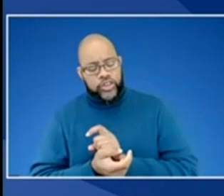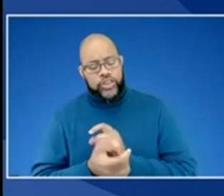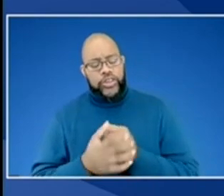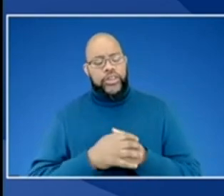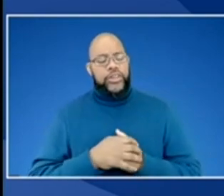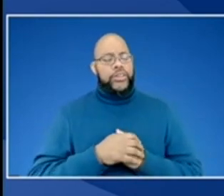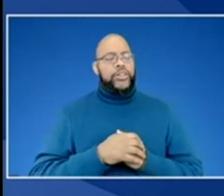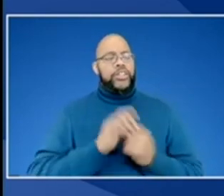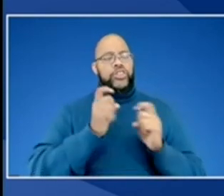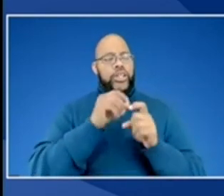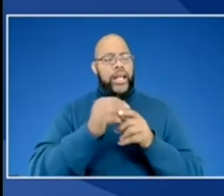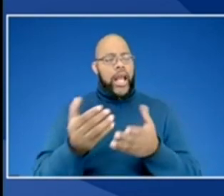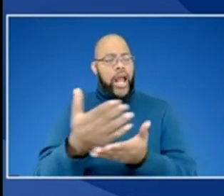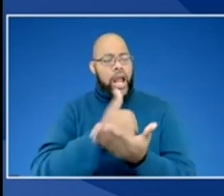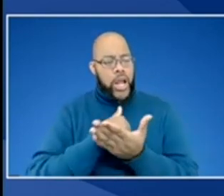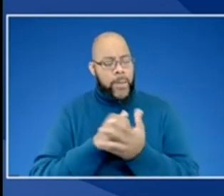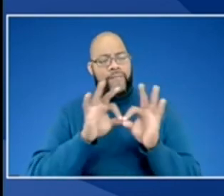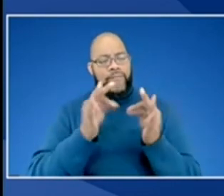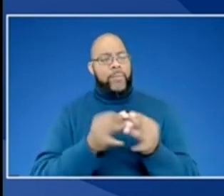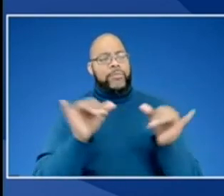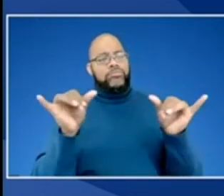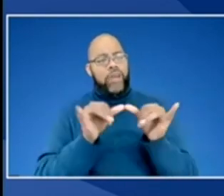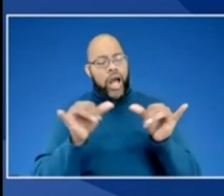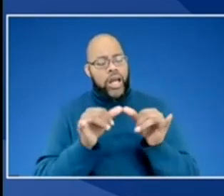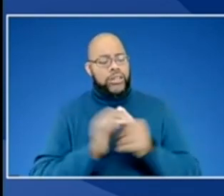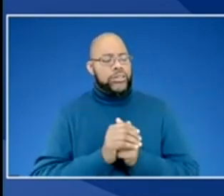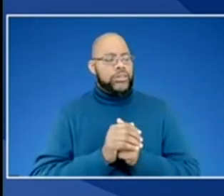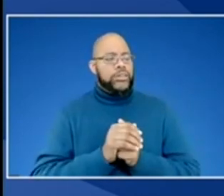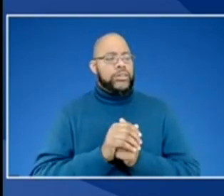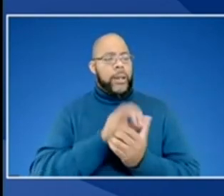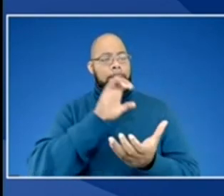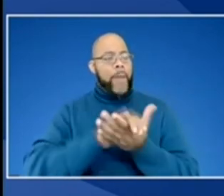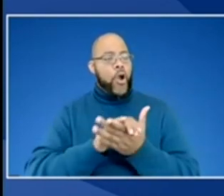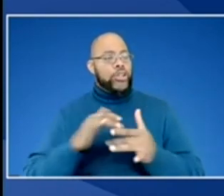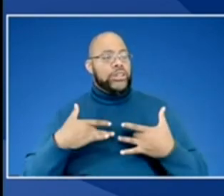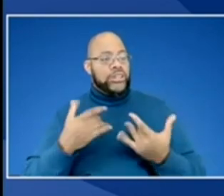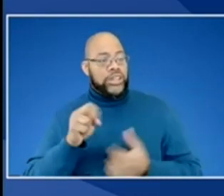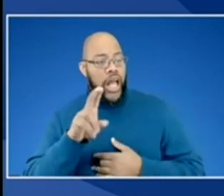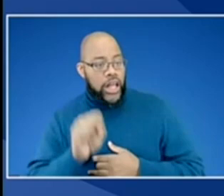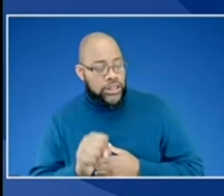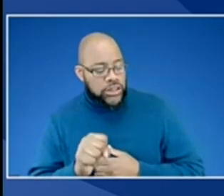in income, family size, marital status. You know, these are things that deeply